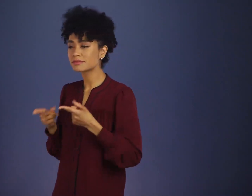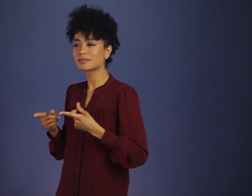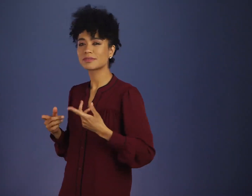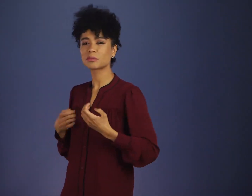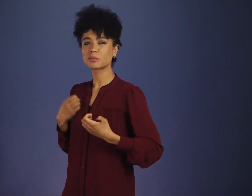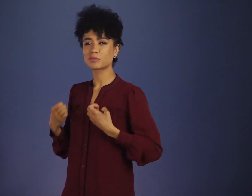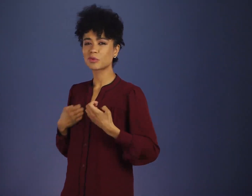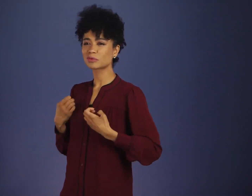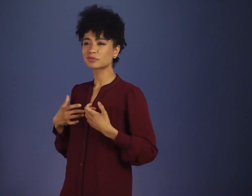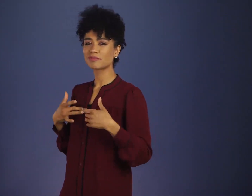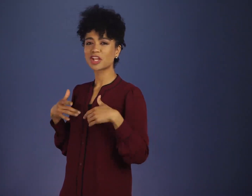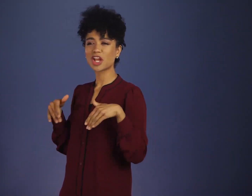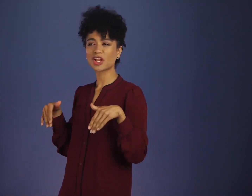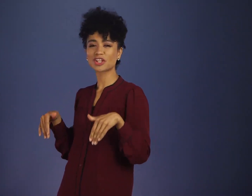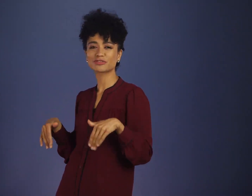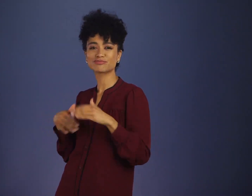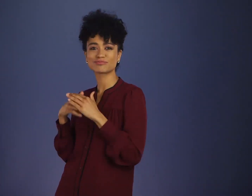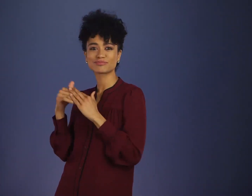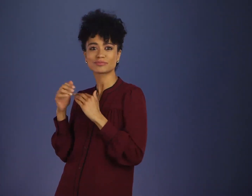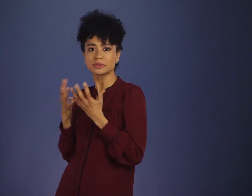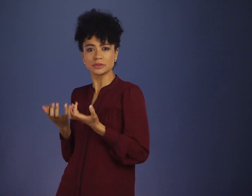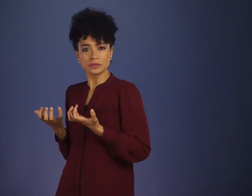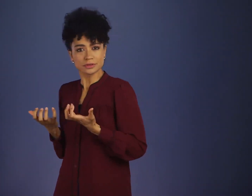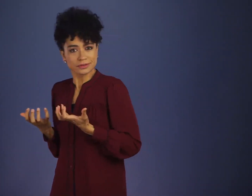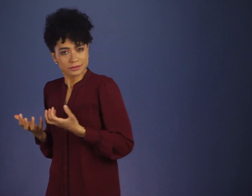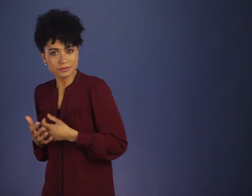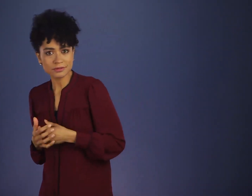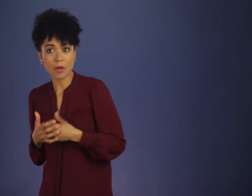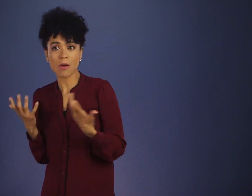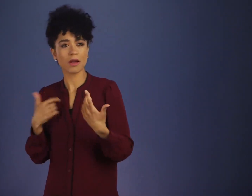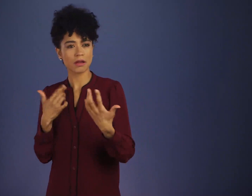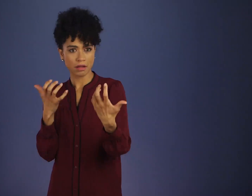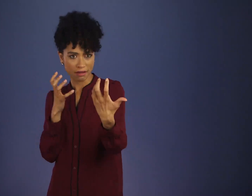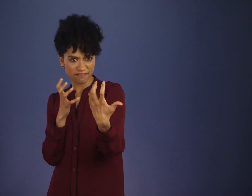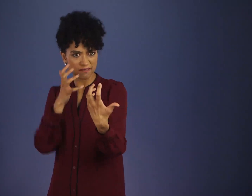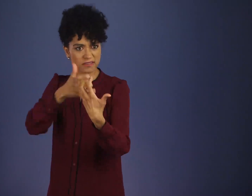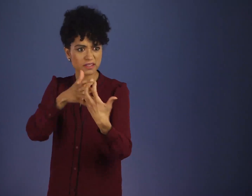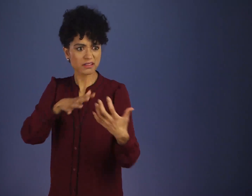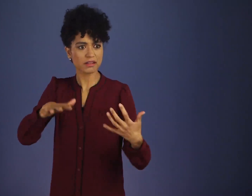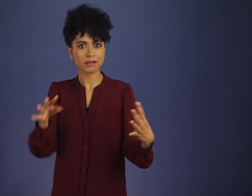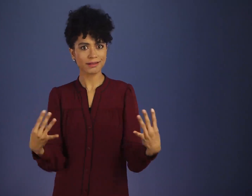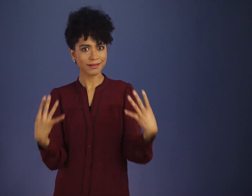and for an important place in society often tyrannize us.